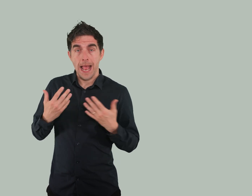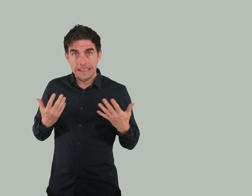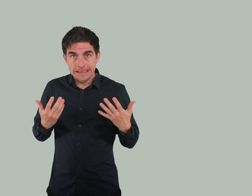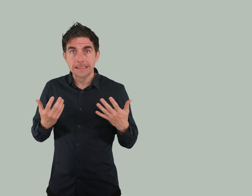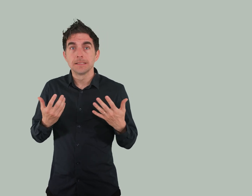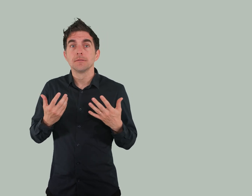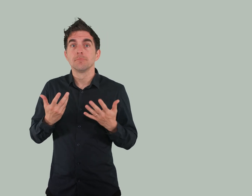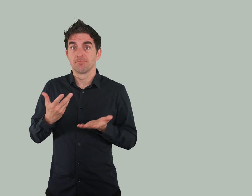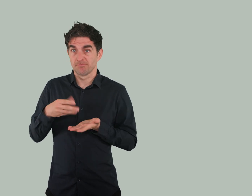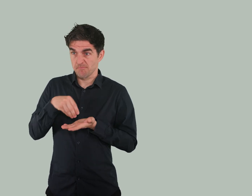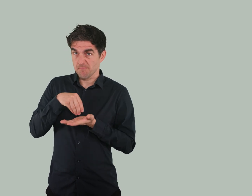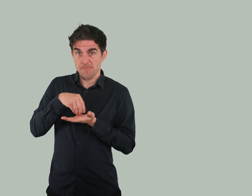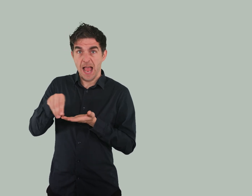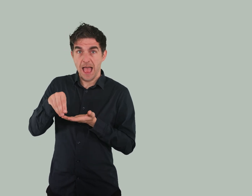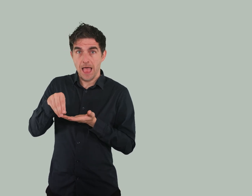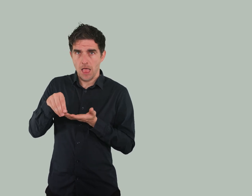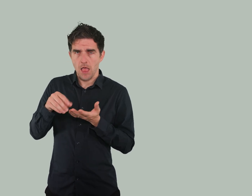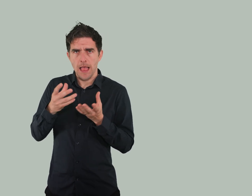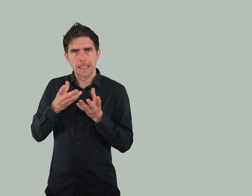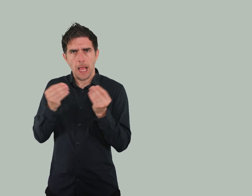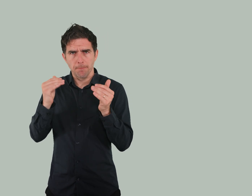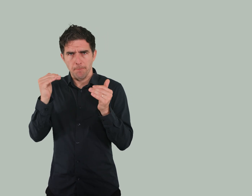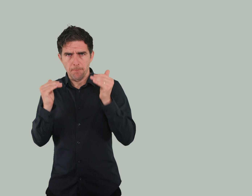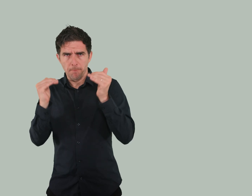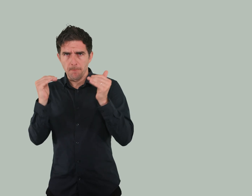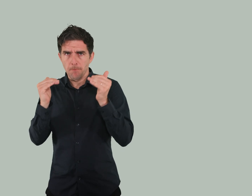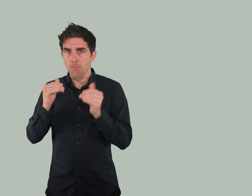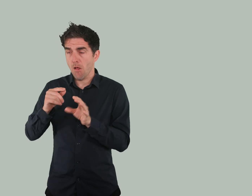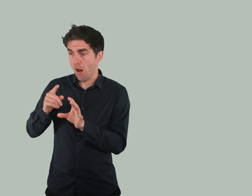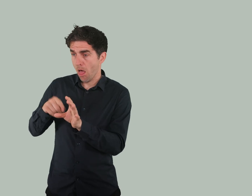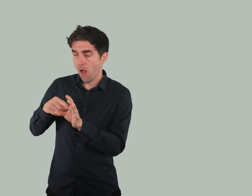and in particular point to the compression of the pay gap